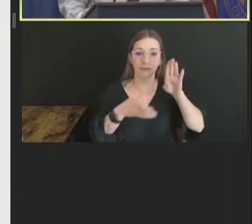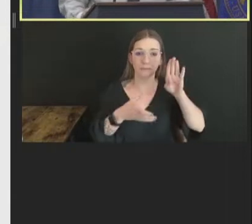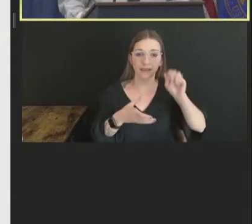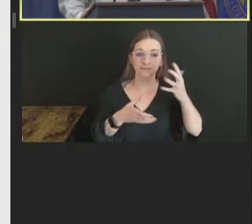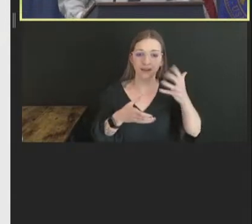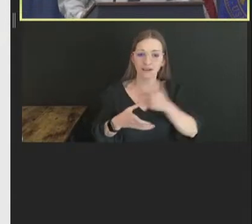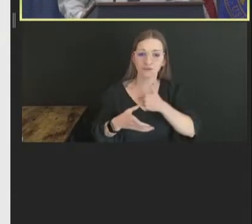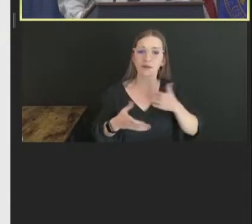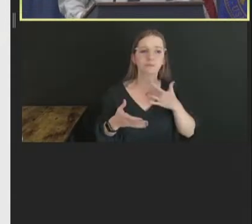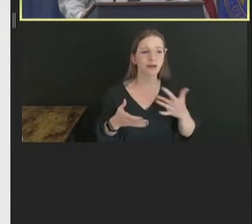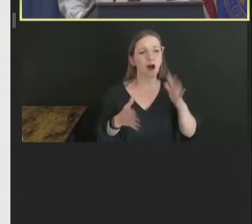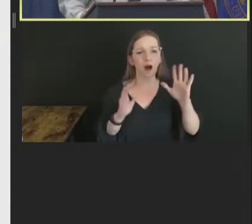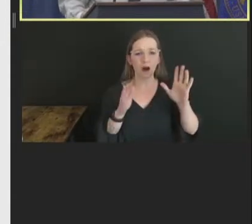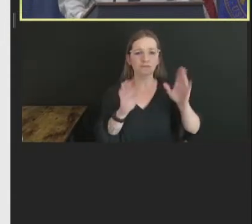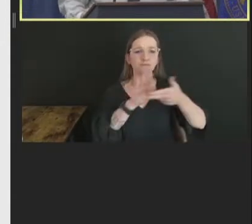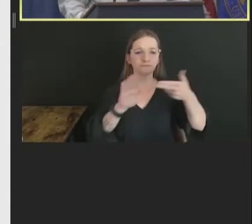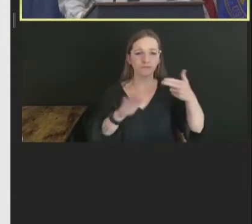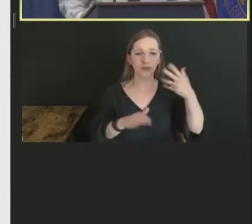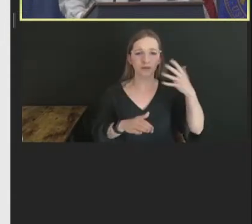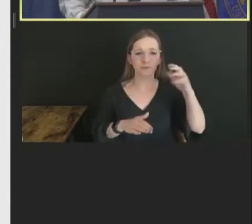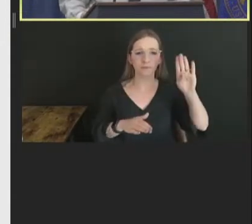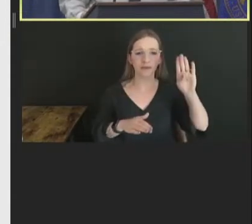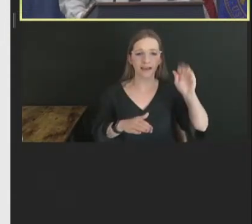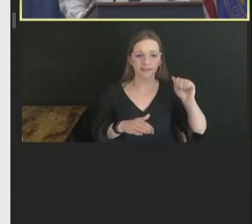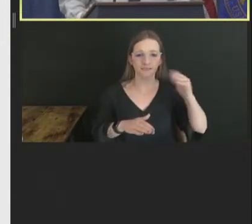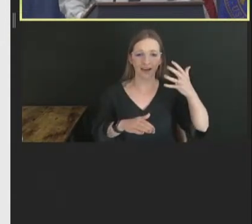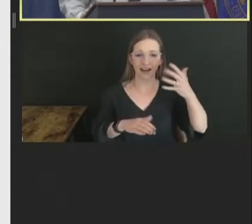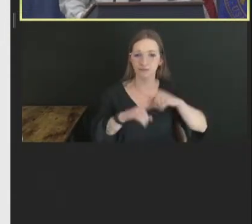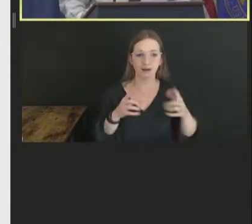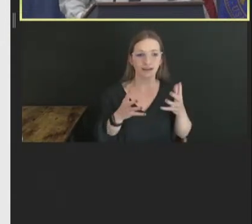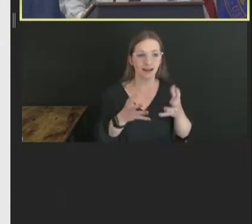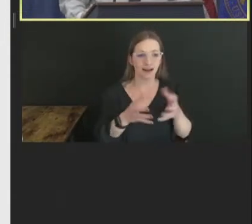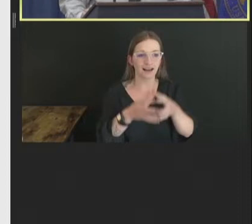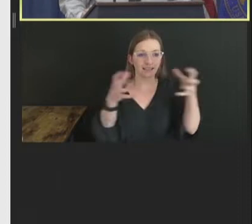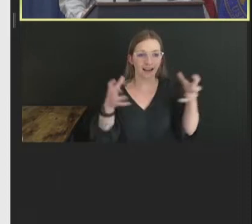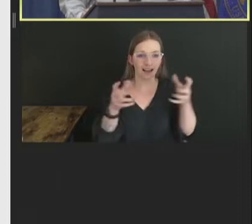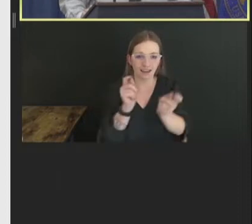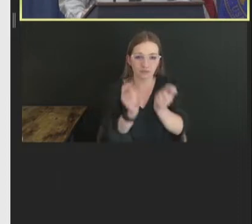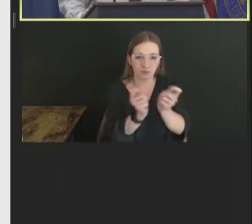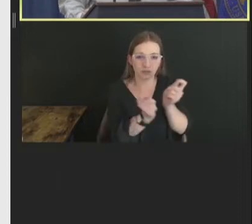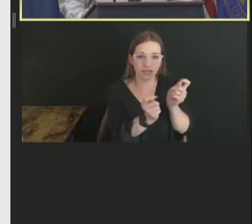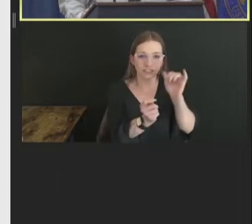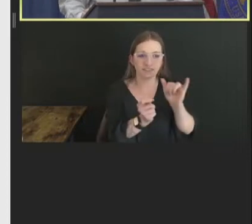but we study a lot of mutations that happen within these subgroups. Not all mutations